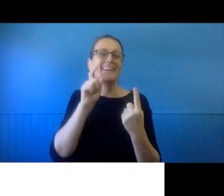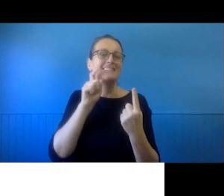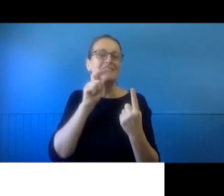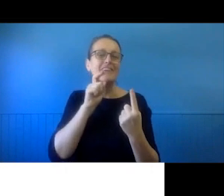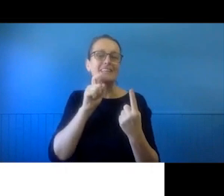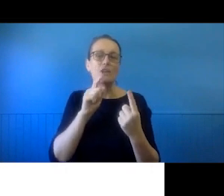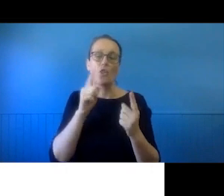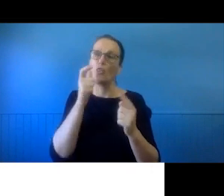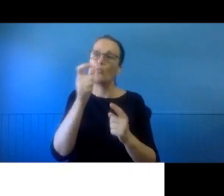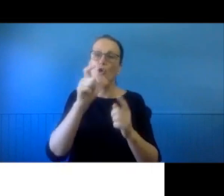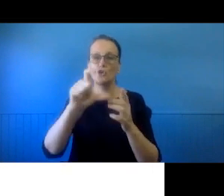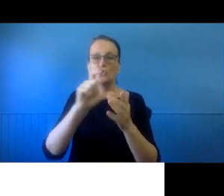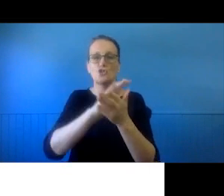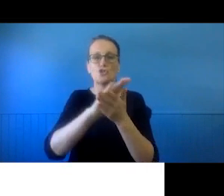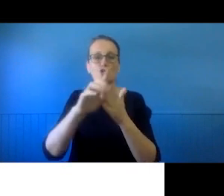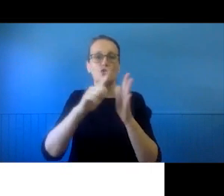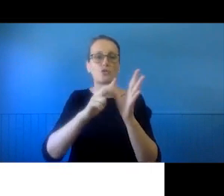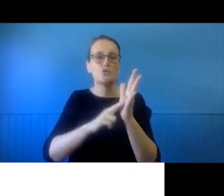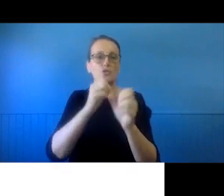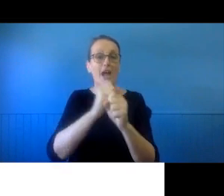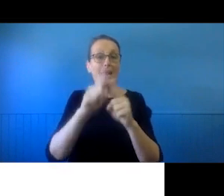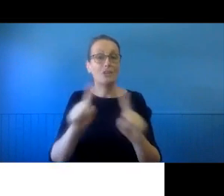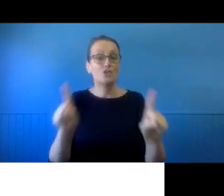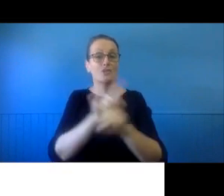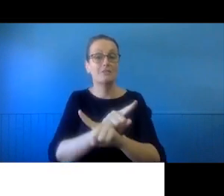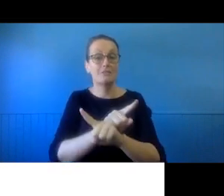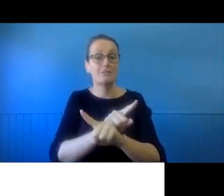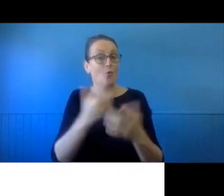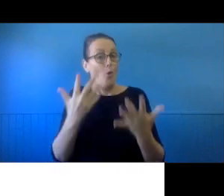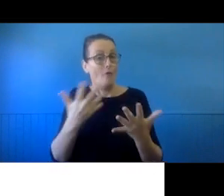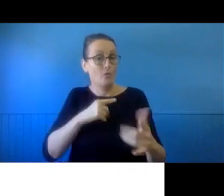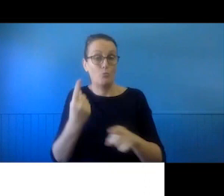word "change" - we often talk about it in a way that doesn't really